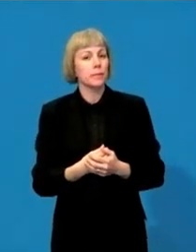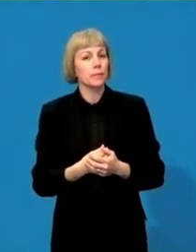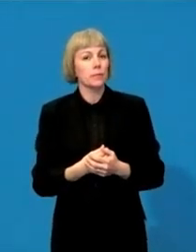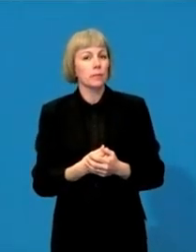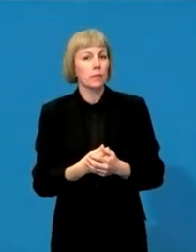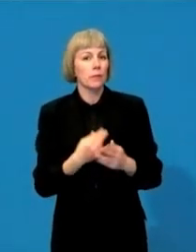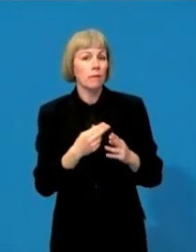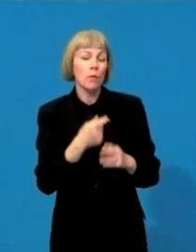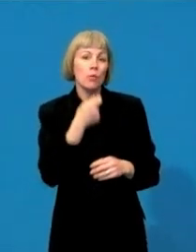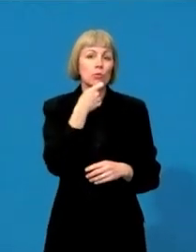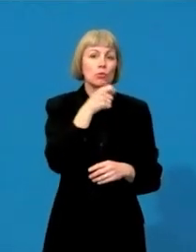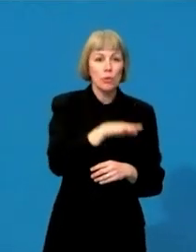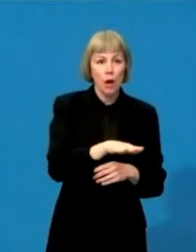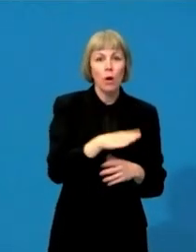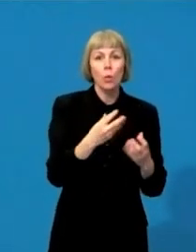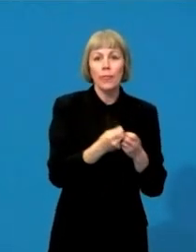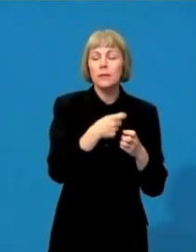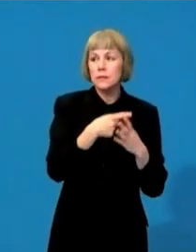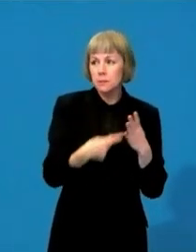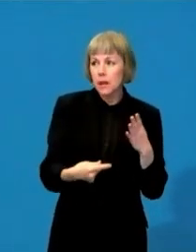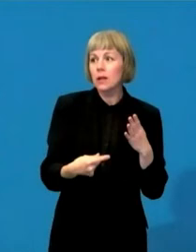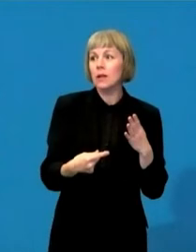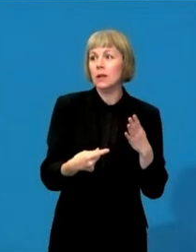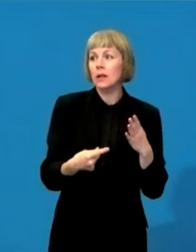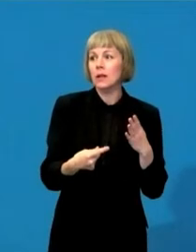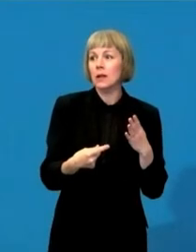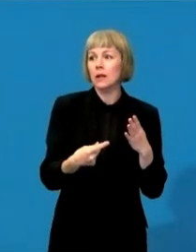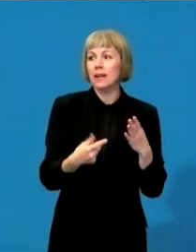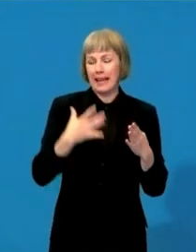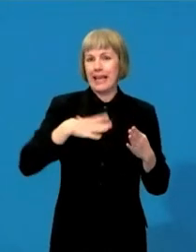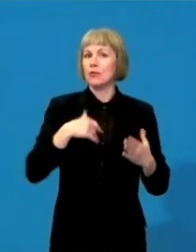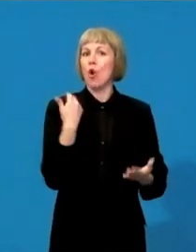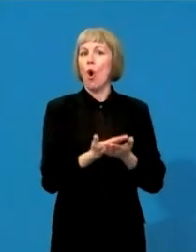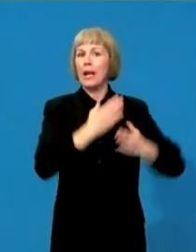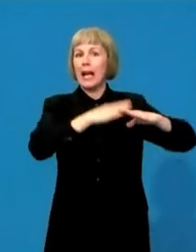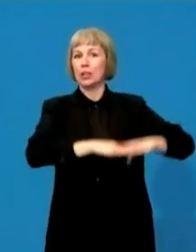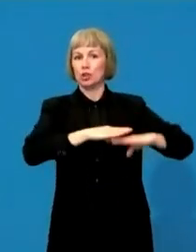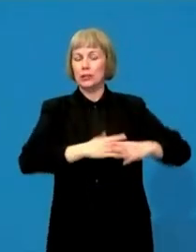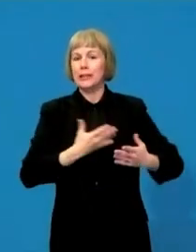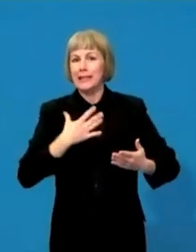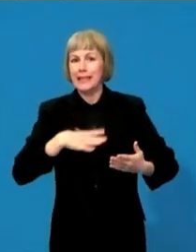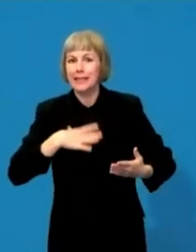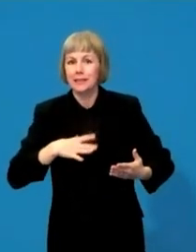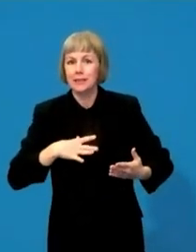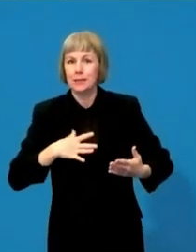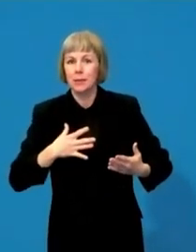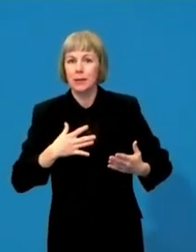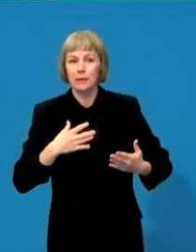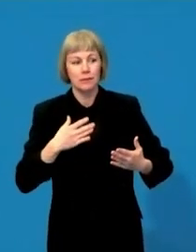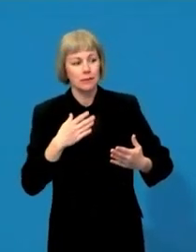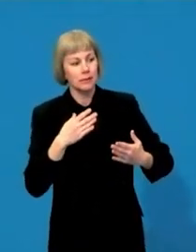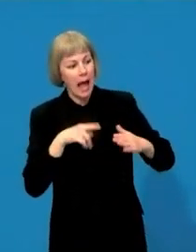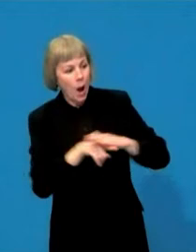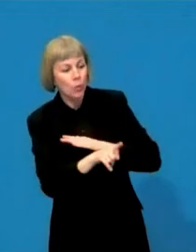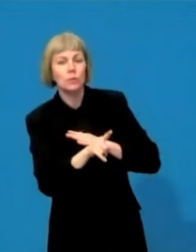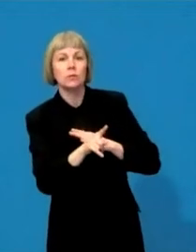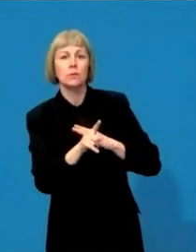a disability to be on Country, to be in that element where they feel normal.